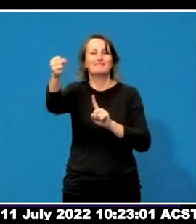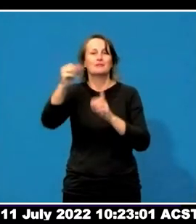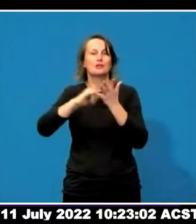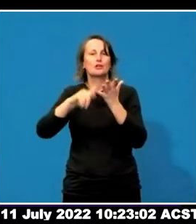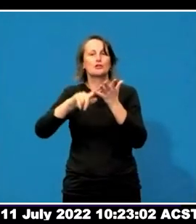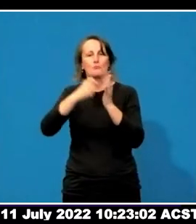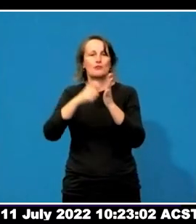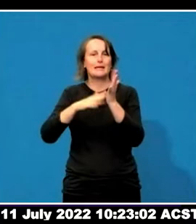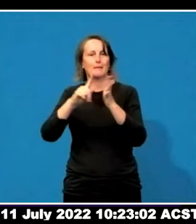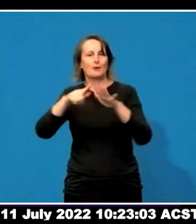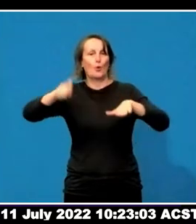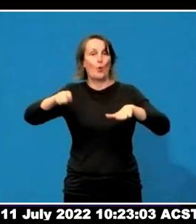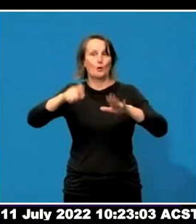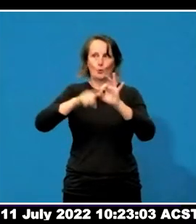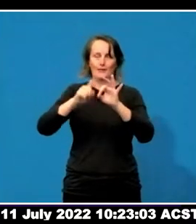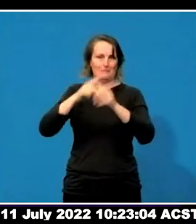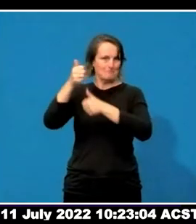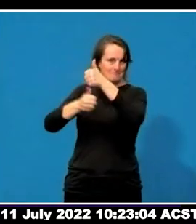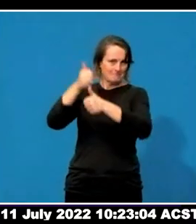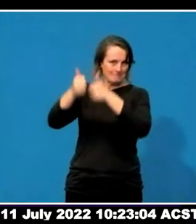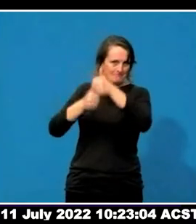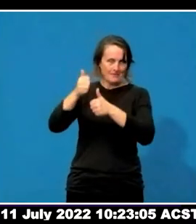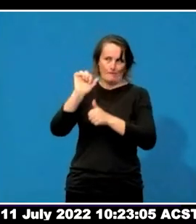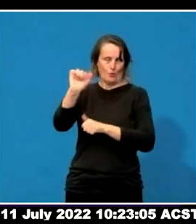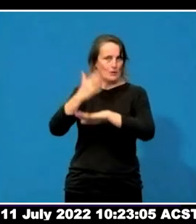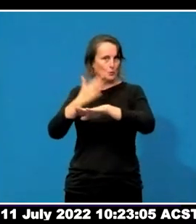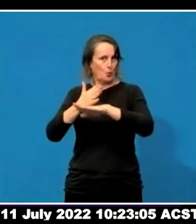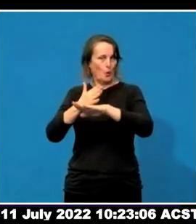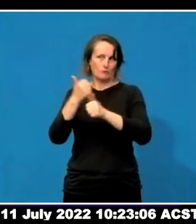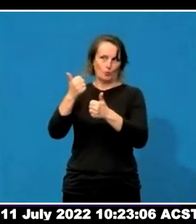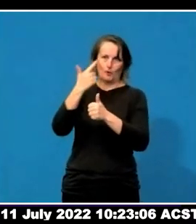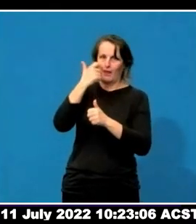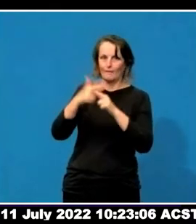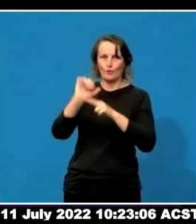We congratulate Justice Crowley and wish him all best in his judicial career.